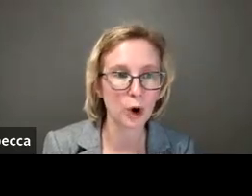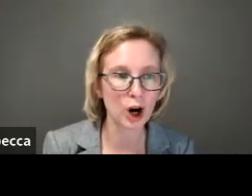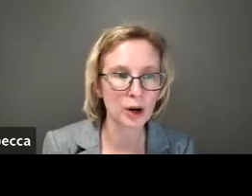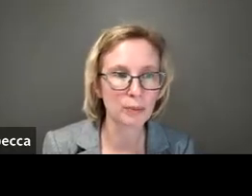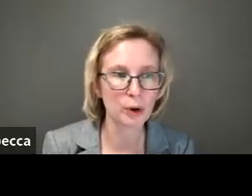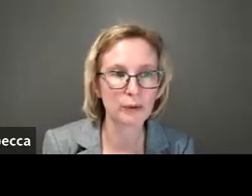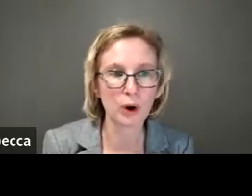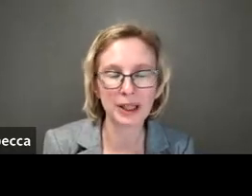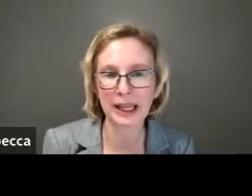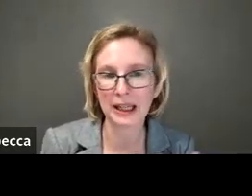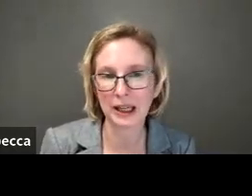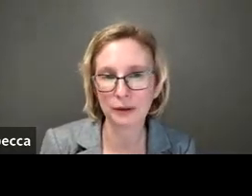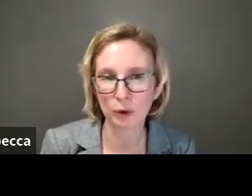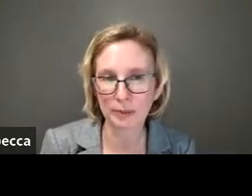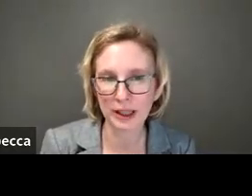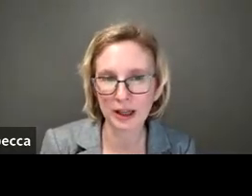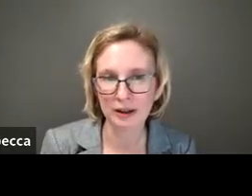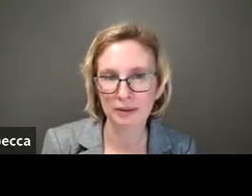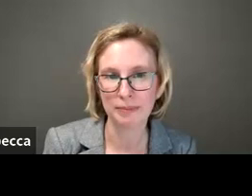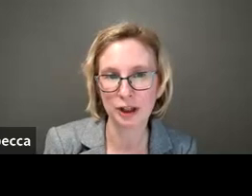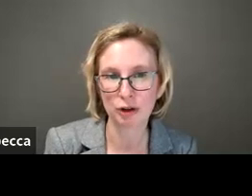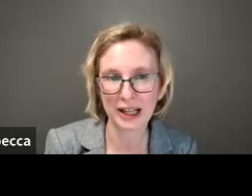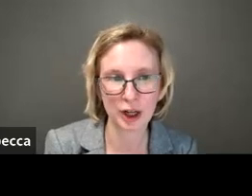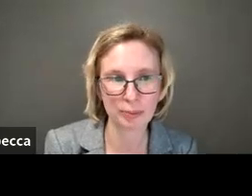work both formally and informally, and training their